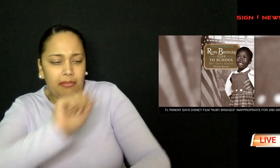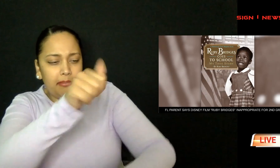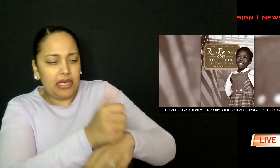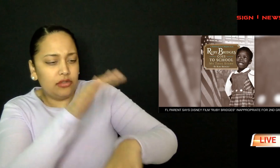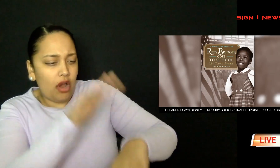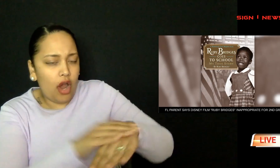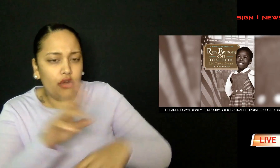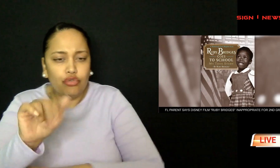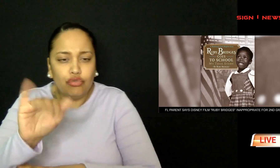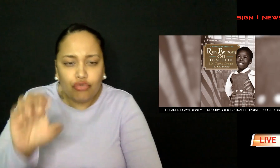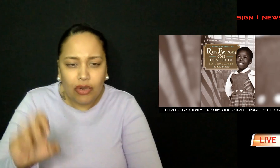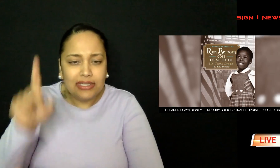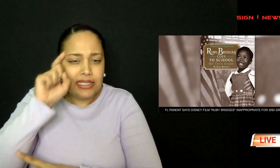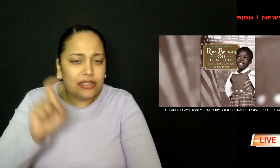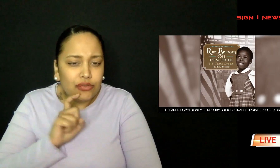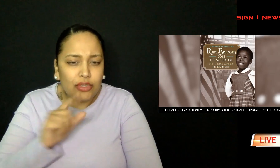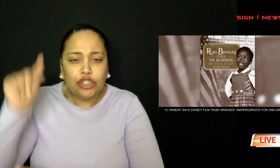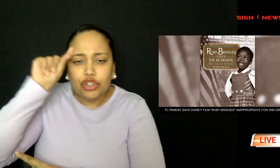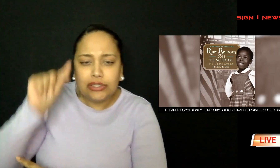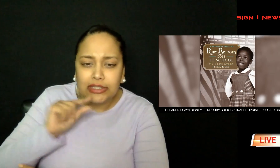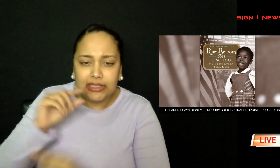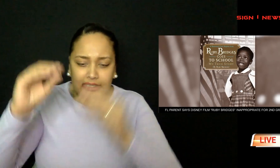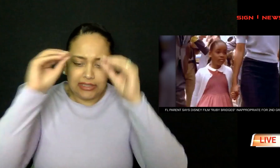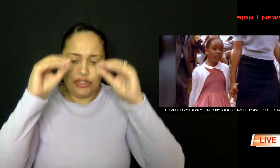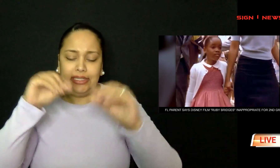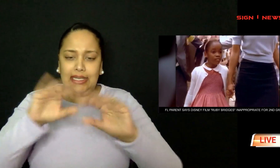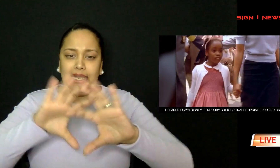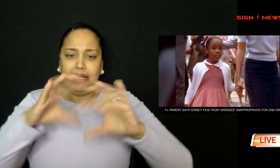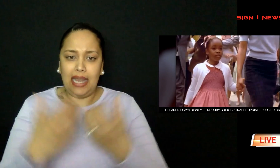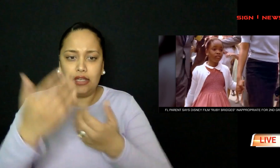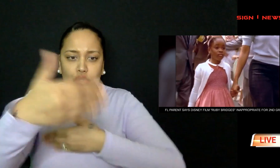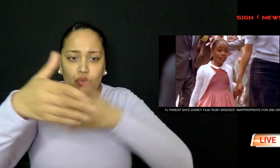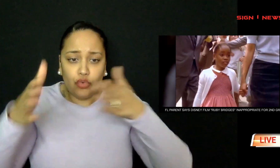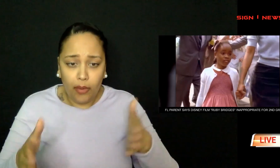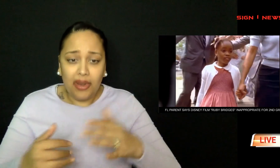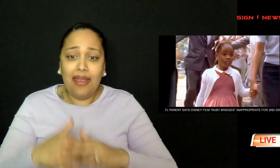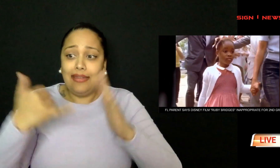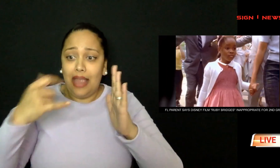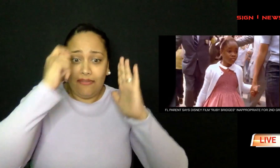for eighth graders currently the state of Florida limits instructional materials and